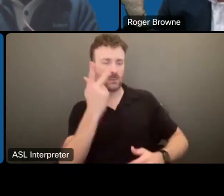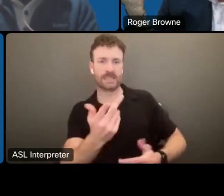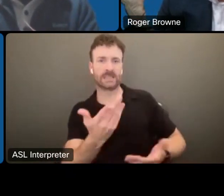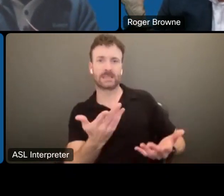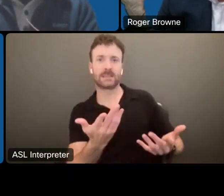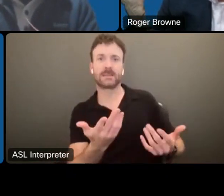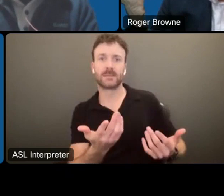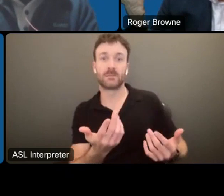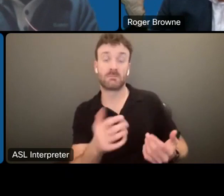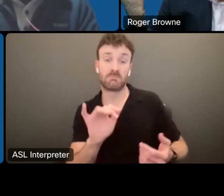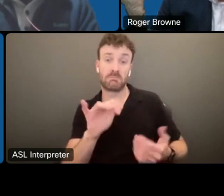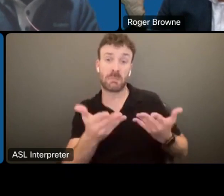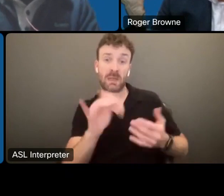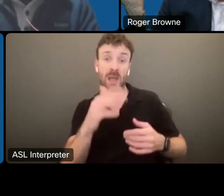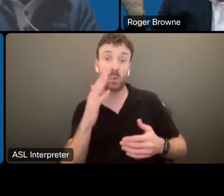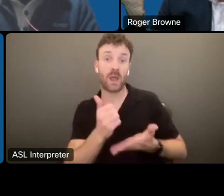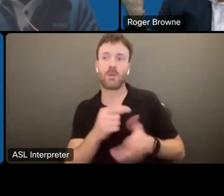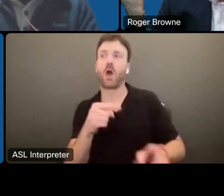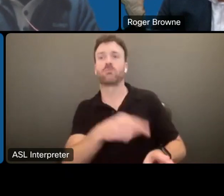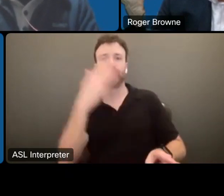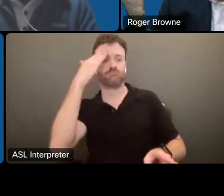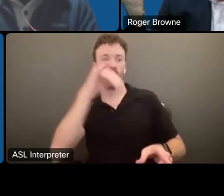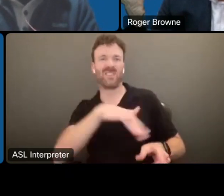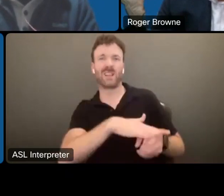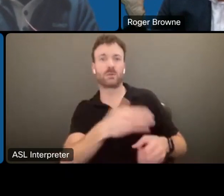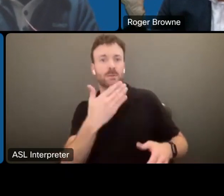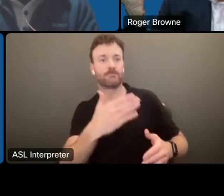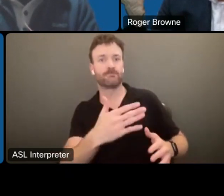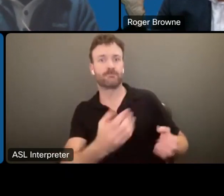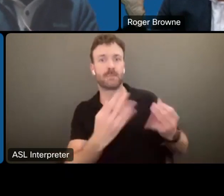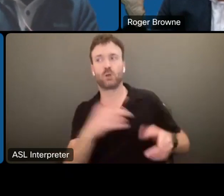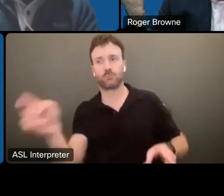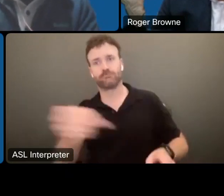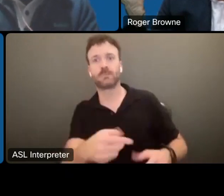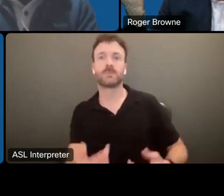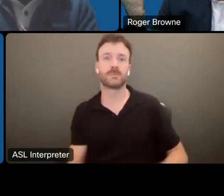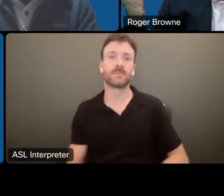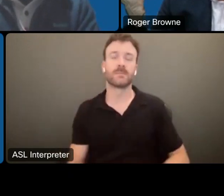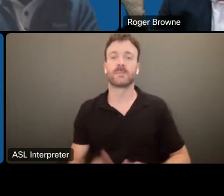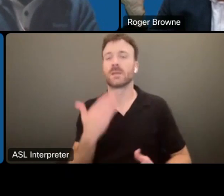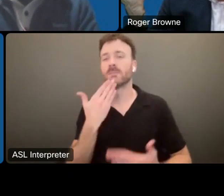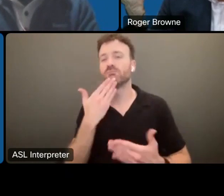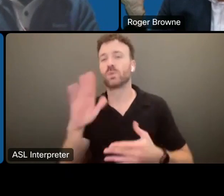Perhaps that can help you allocate your resources better. But thank you very much. Roger Browne: Appreciate that comment as well.